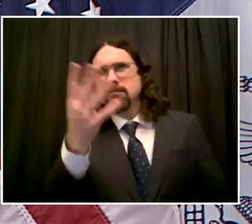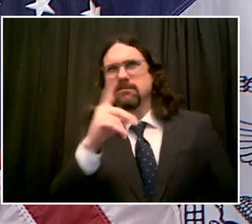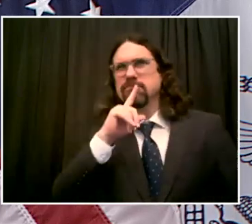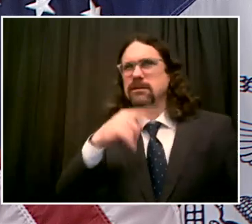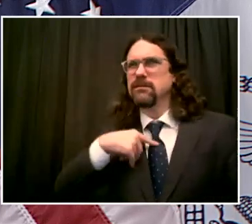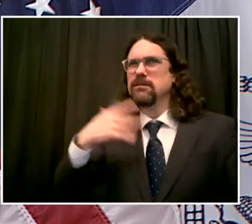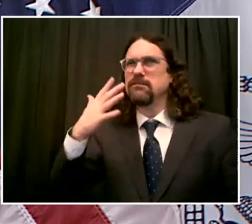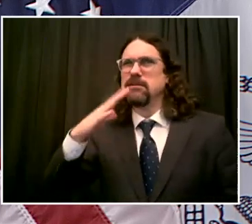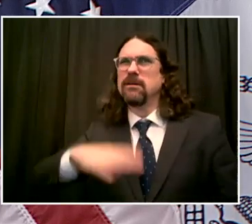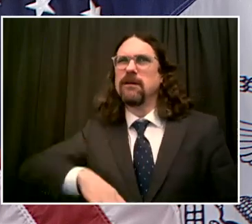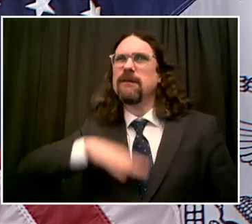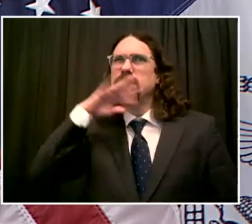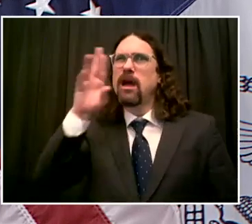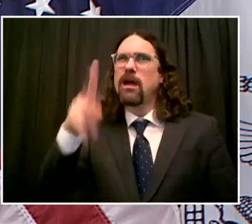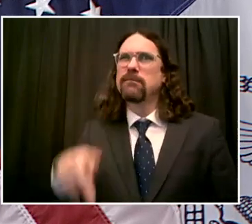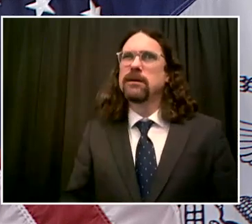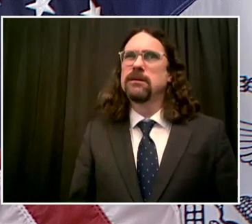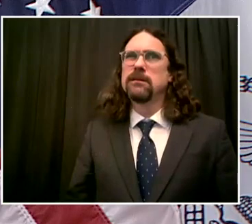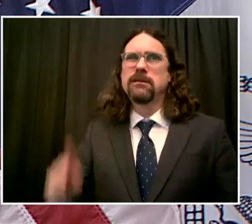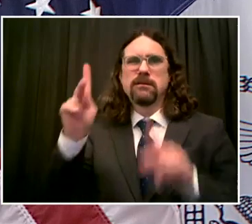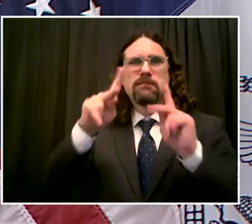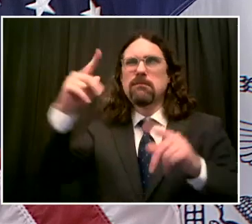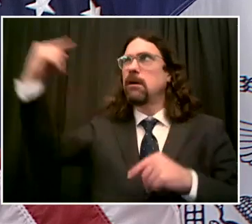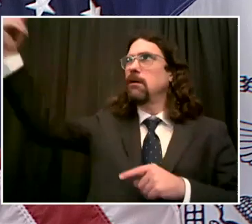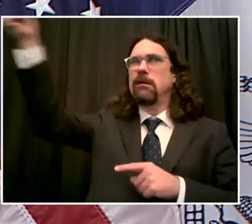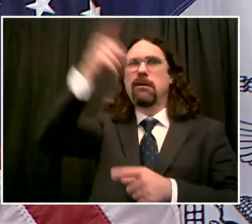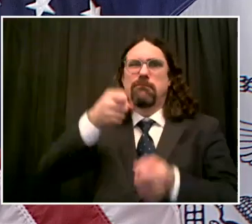MANY IS IS IT CONSISTENCY.